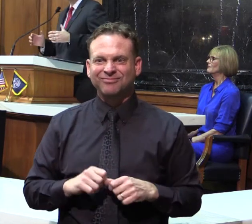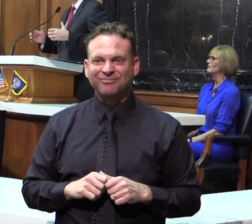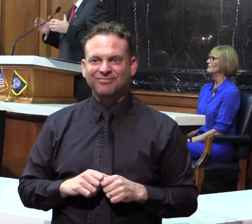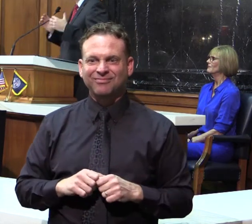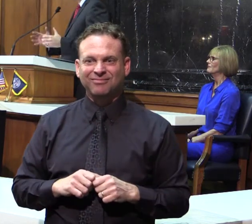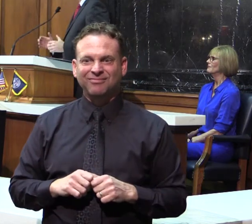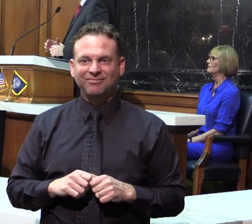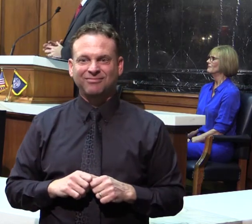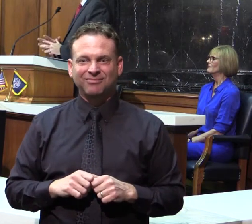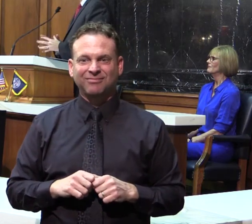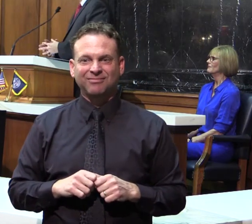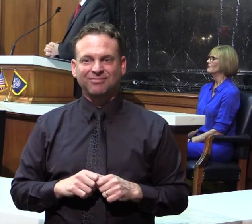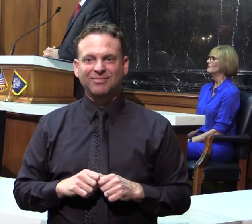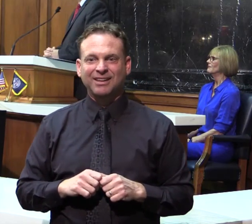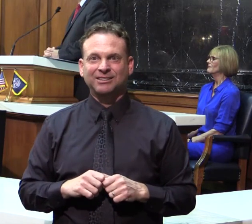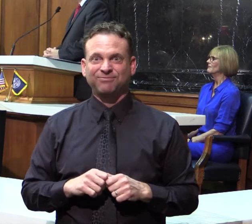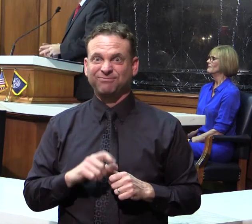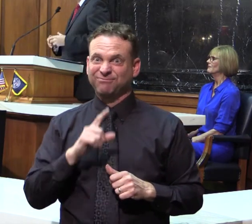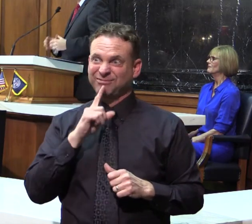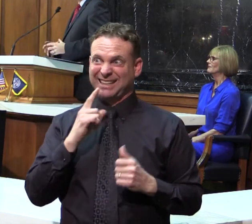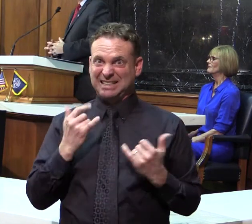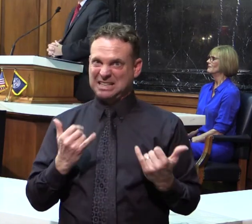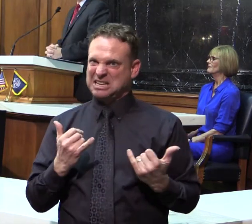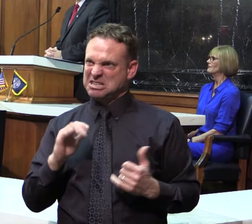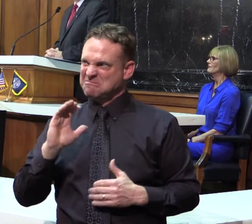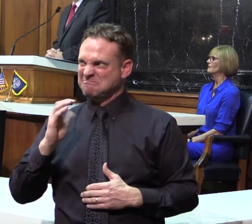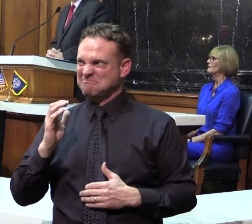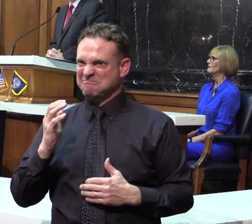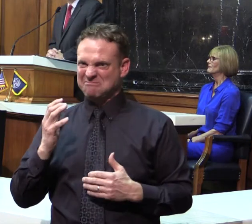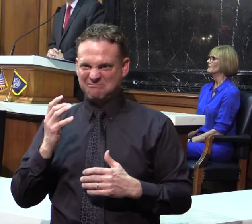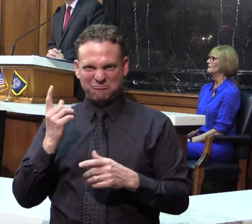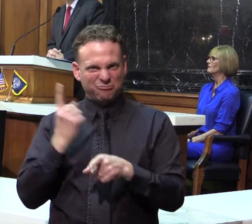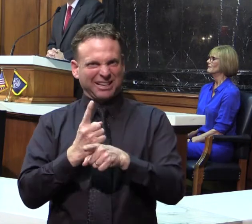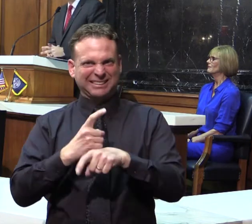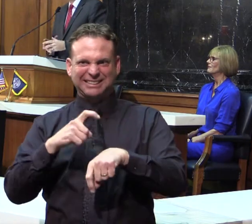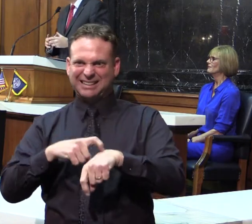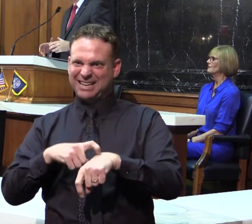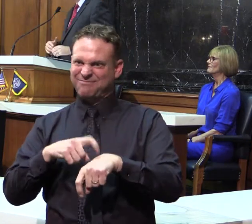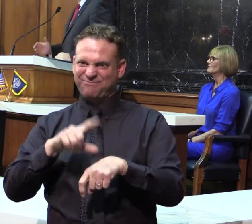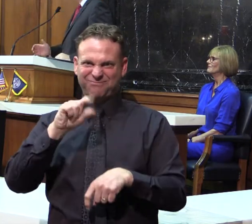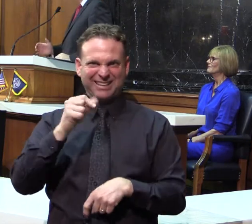We have an unprecedented opportunity to take Indiana to the Next Level … and along the way...